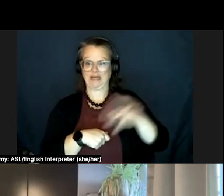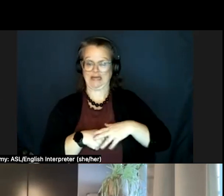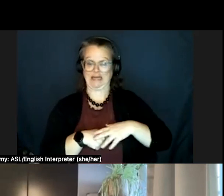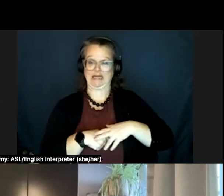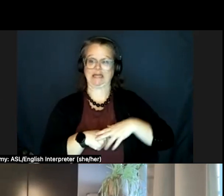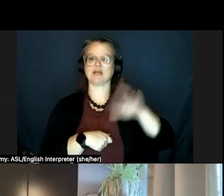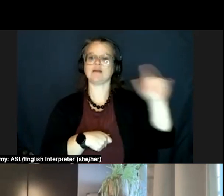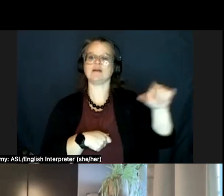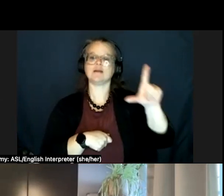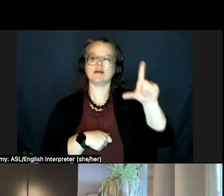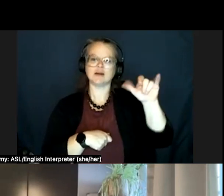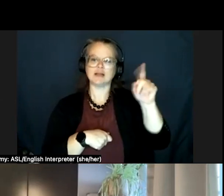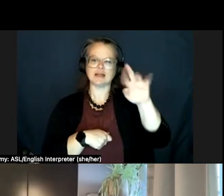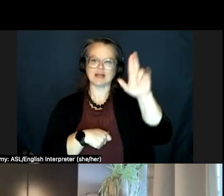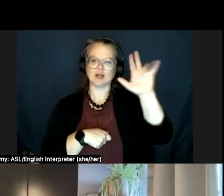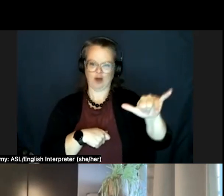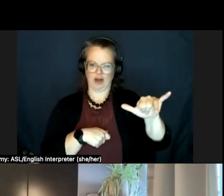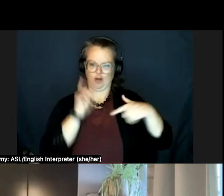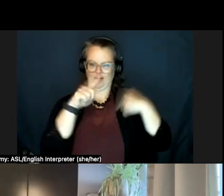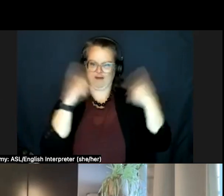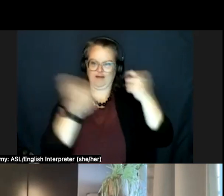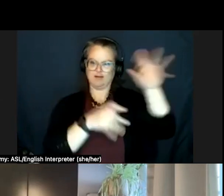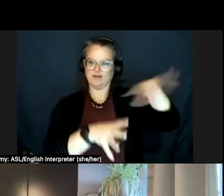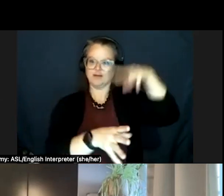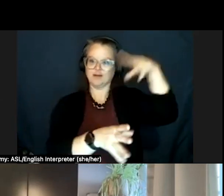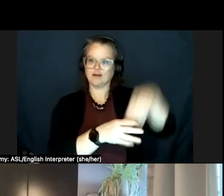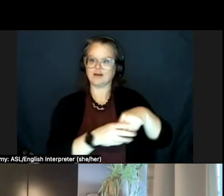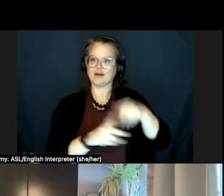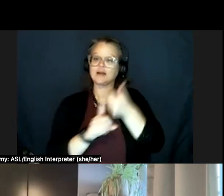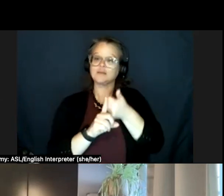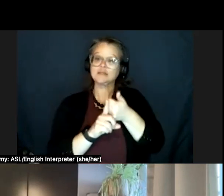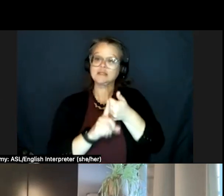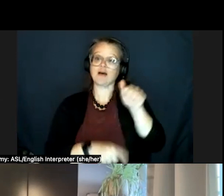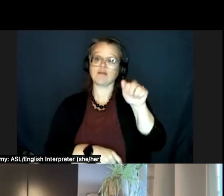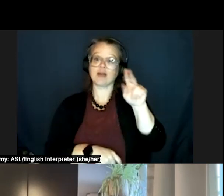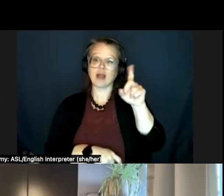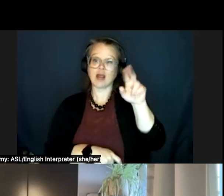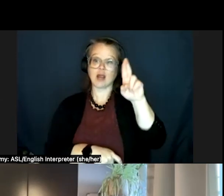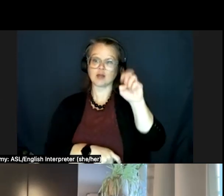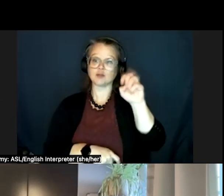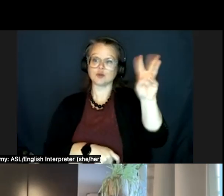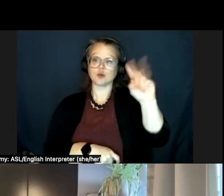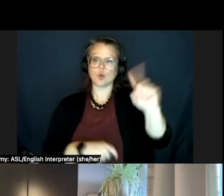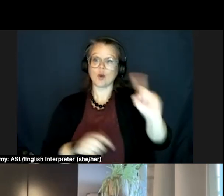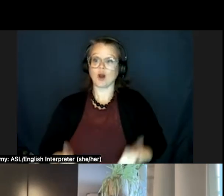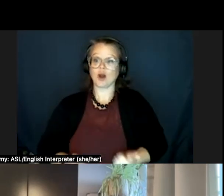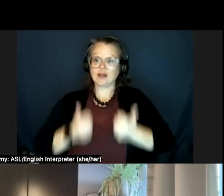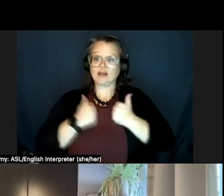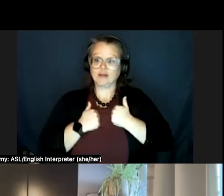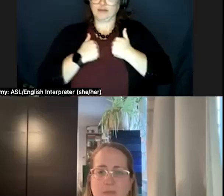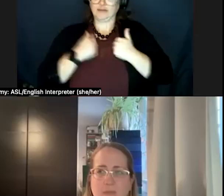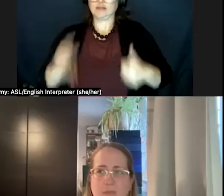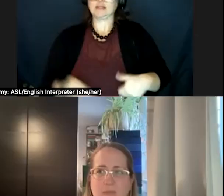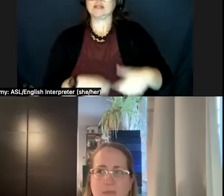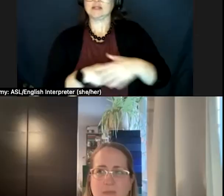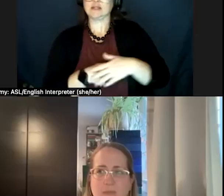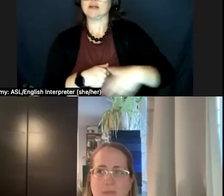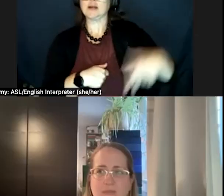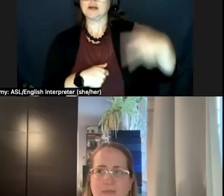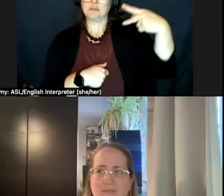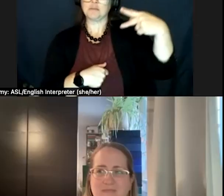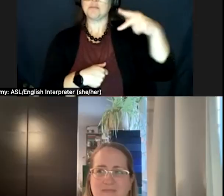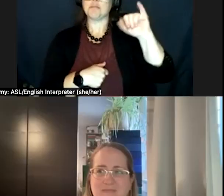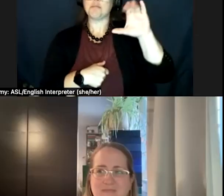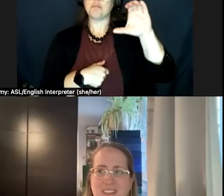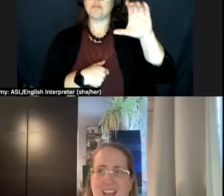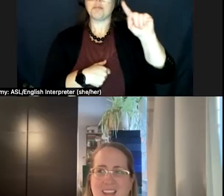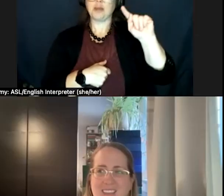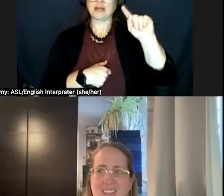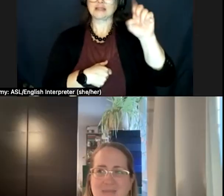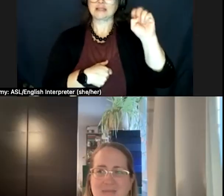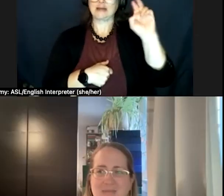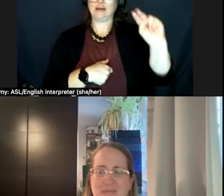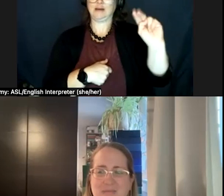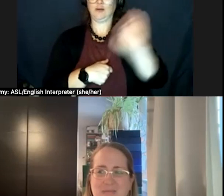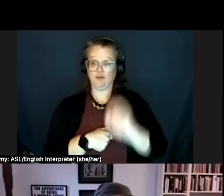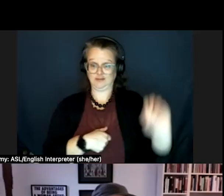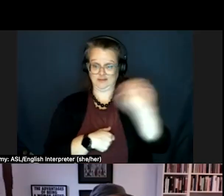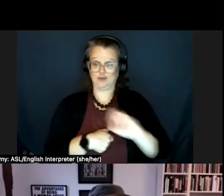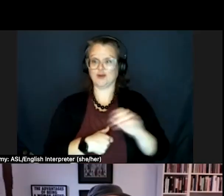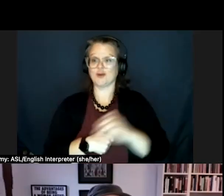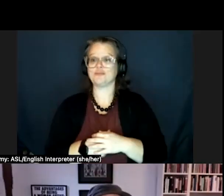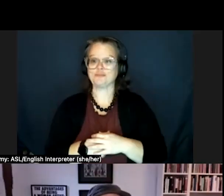lives in Picton, Ontario. Take it away, Andrew. Andrew Faulkner: Hi, hello. So we are a new press,